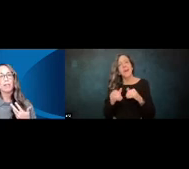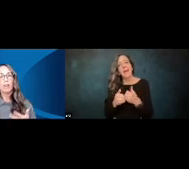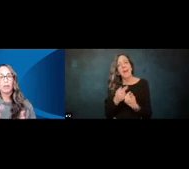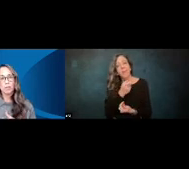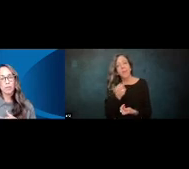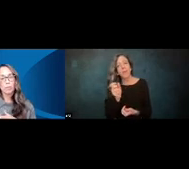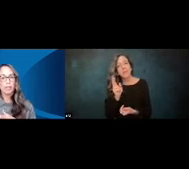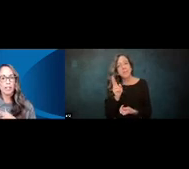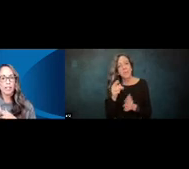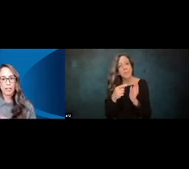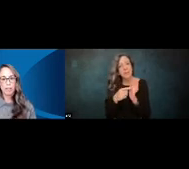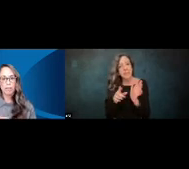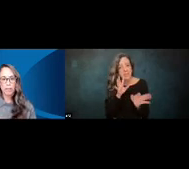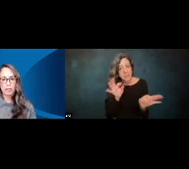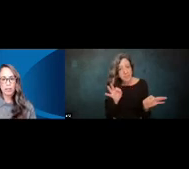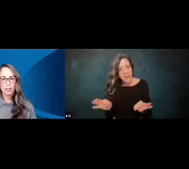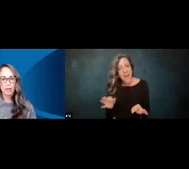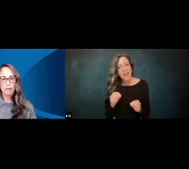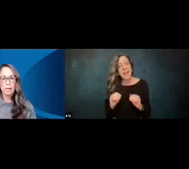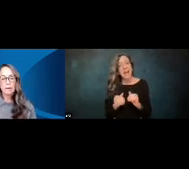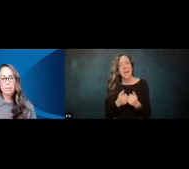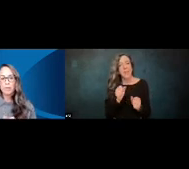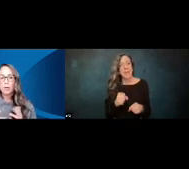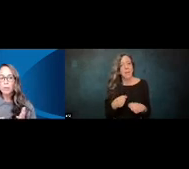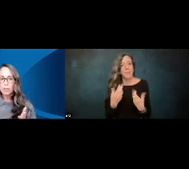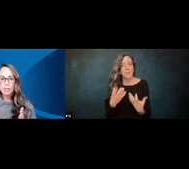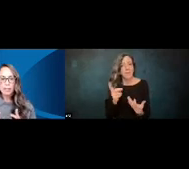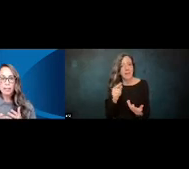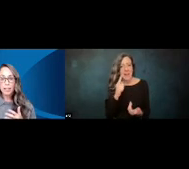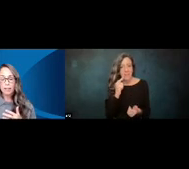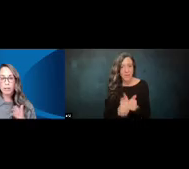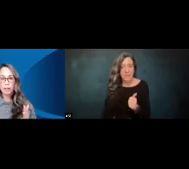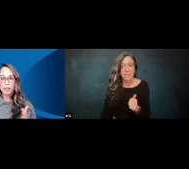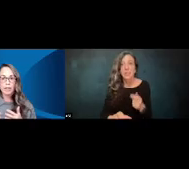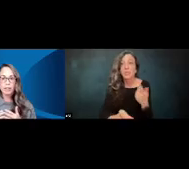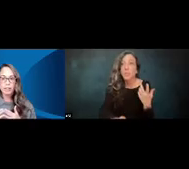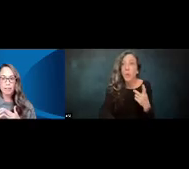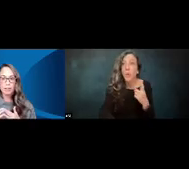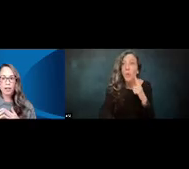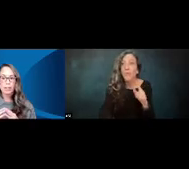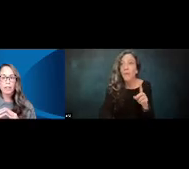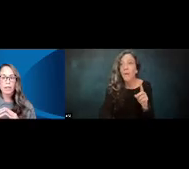but then also to provide data for each. So ultimately together with the data snapshot,